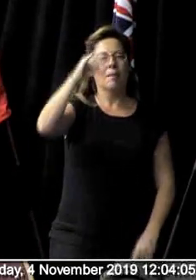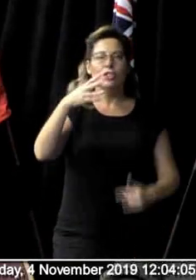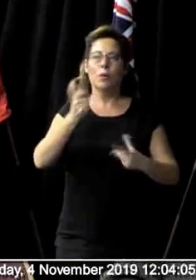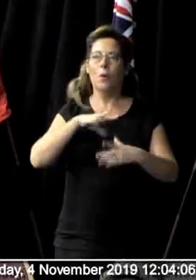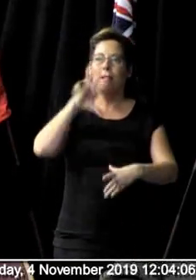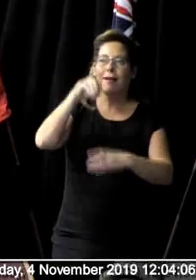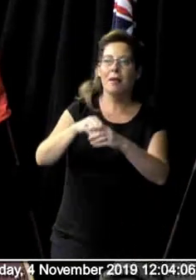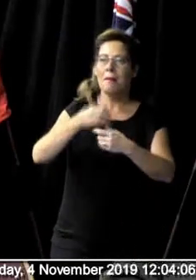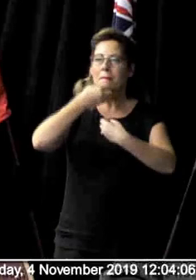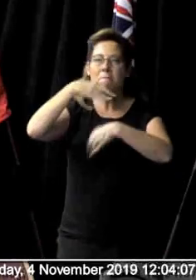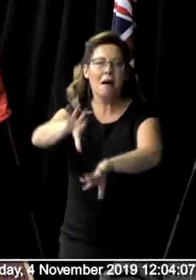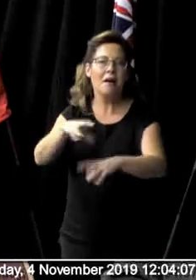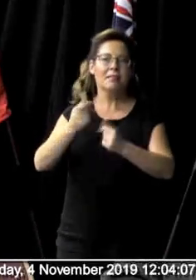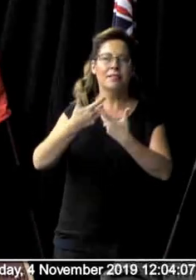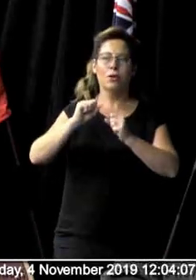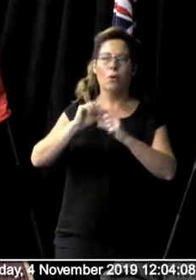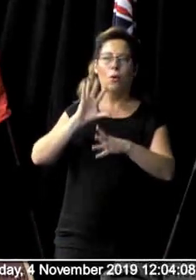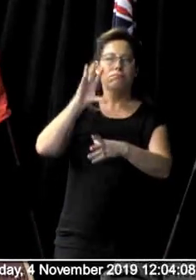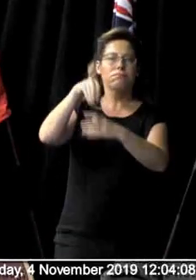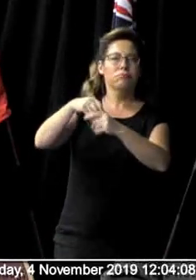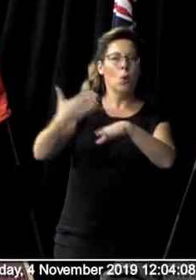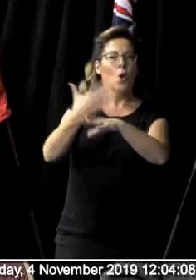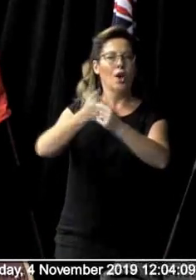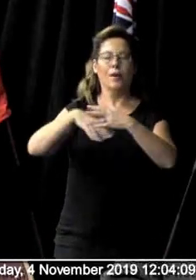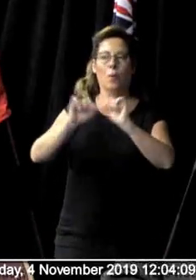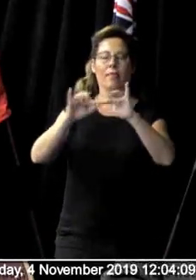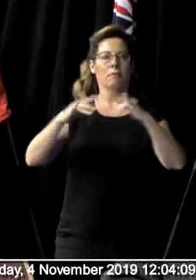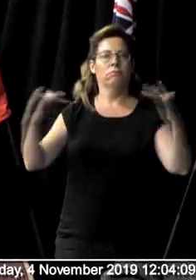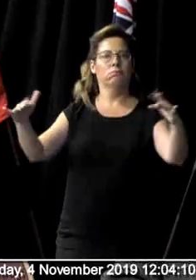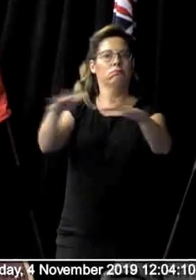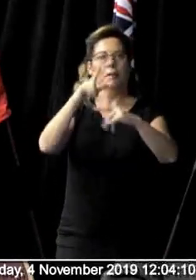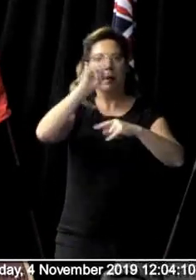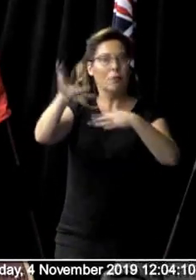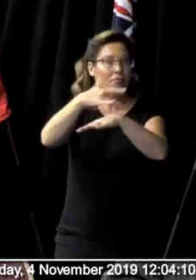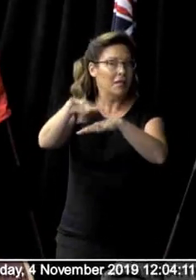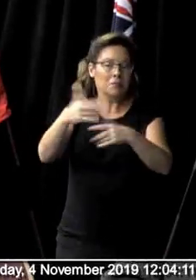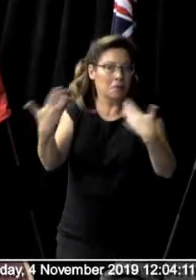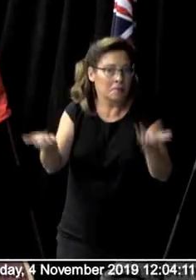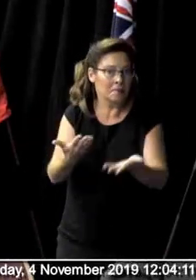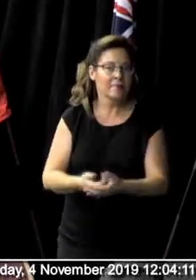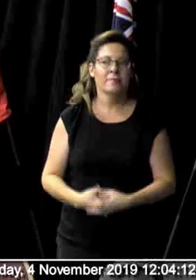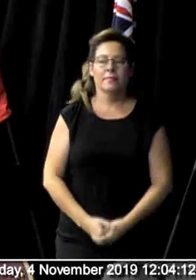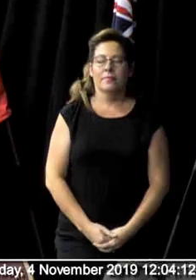And is hospitality her thing? That is, in respect of wanting to know who guests are